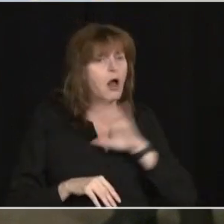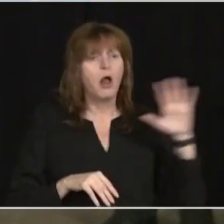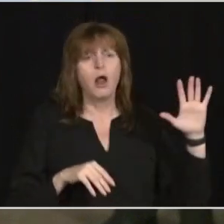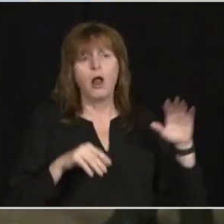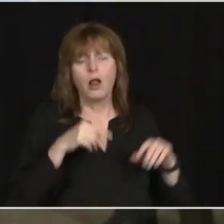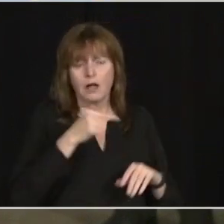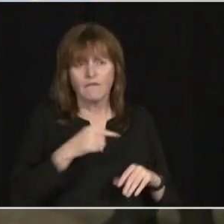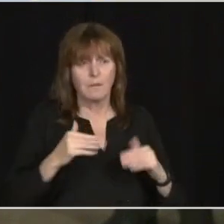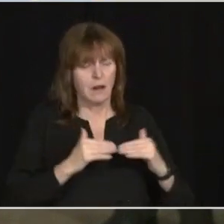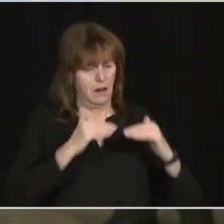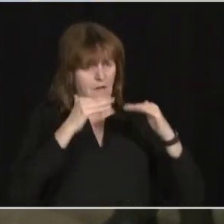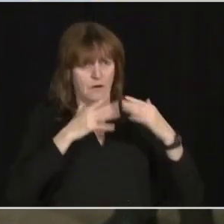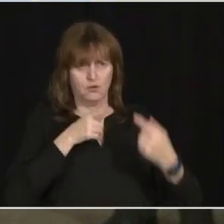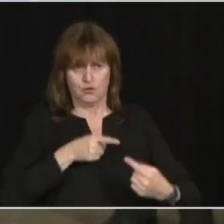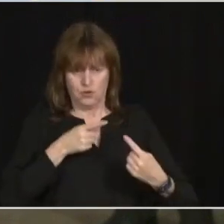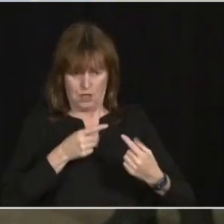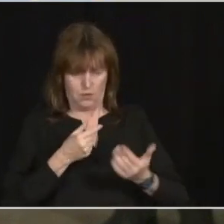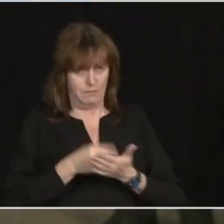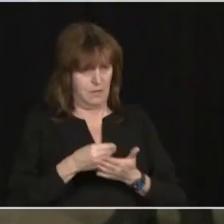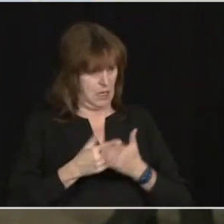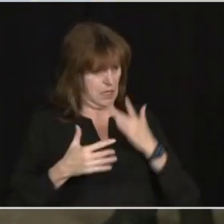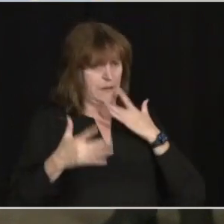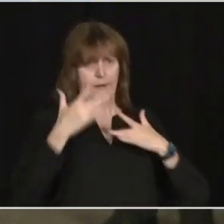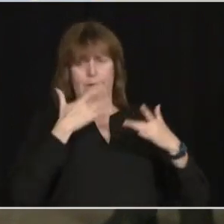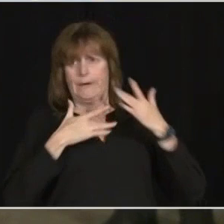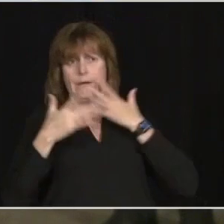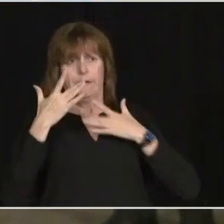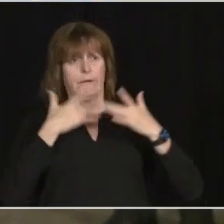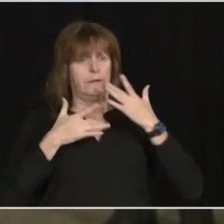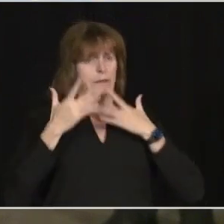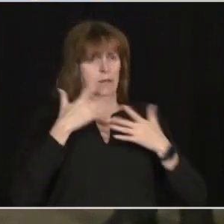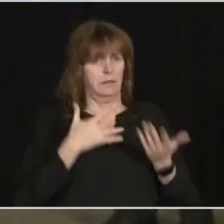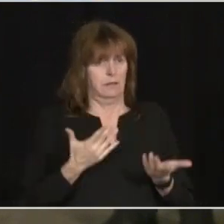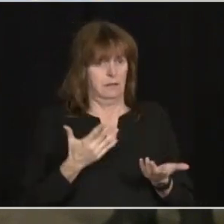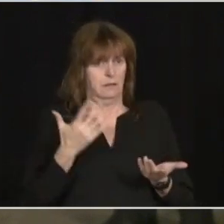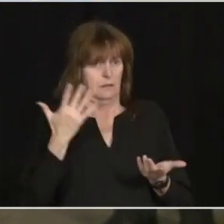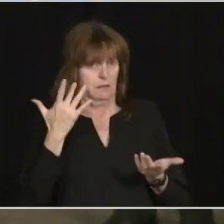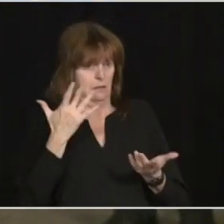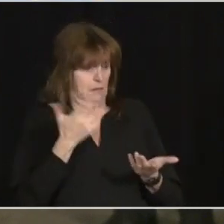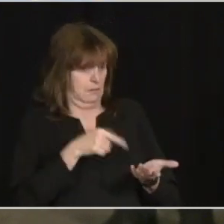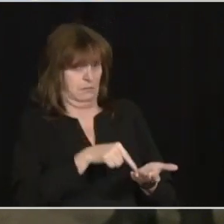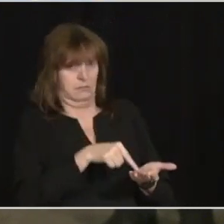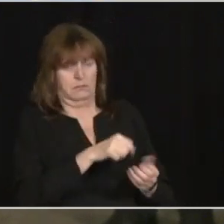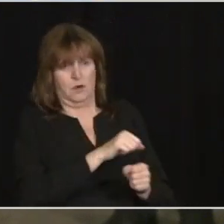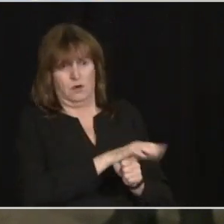financially, based on this COVID-19. We're going to do whatever it takes. I've